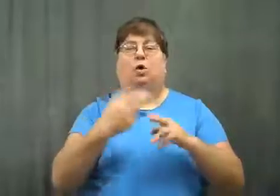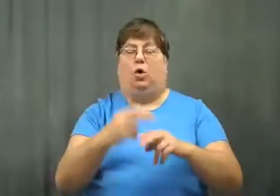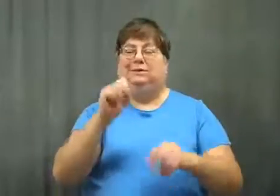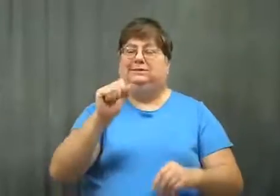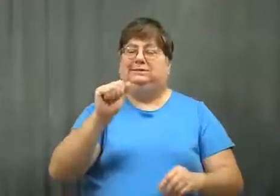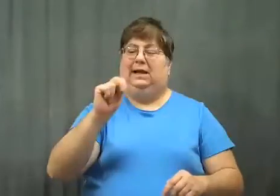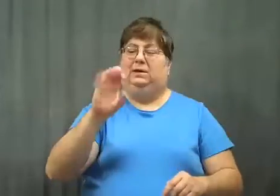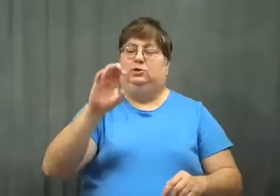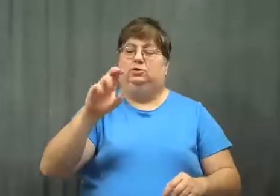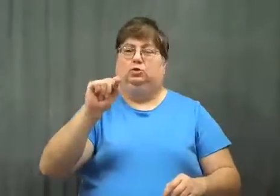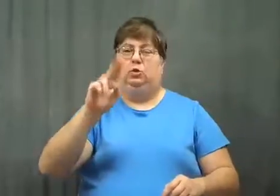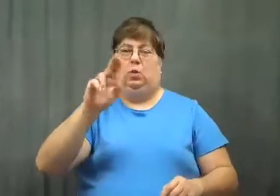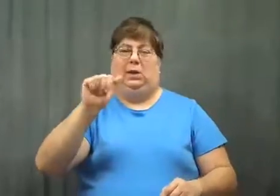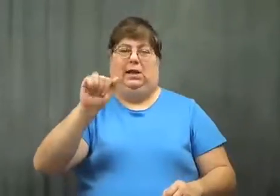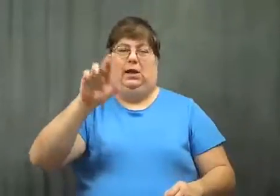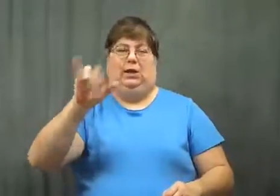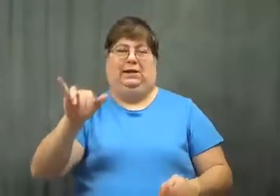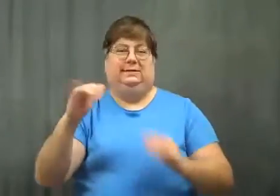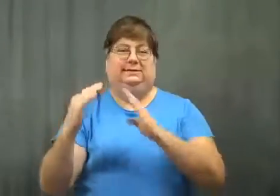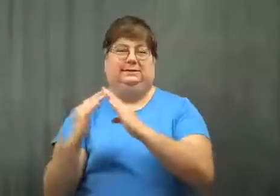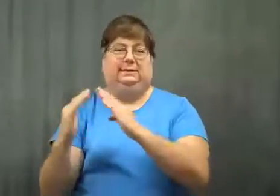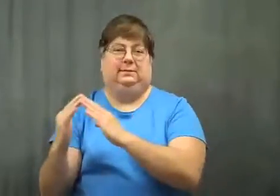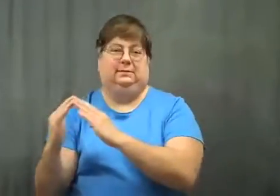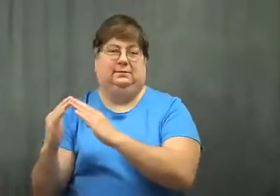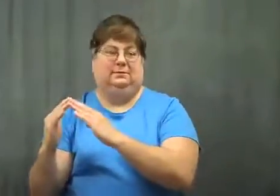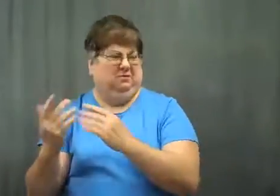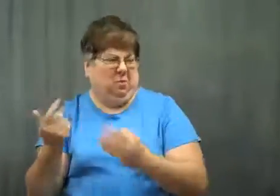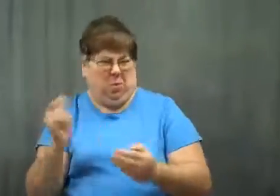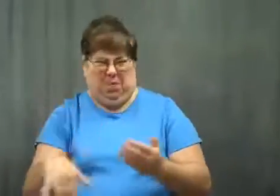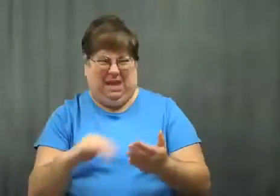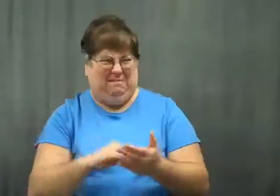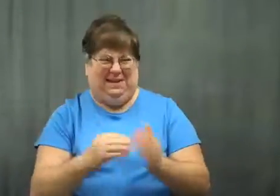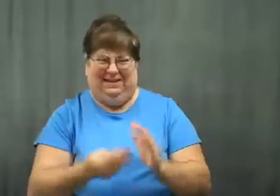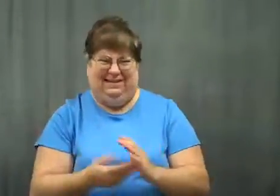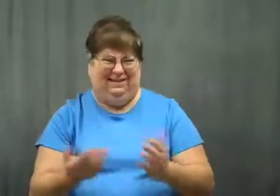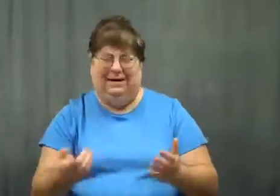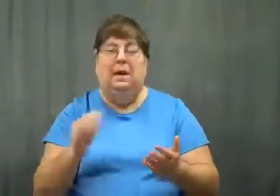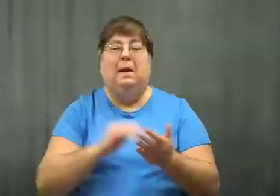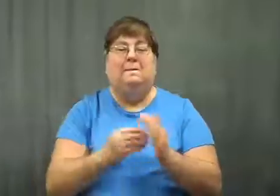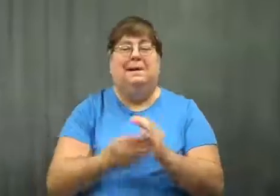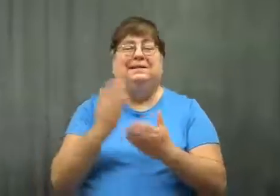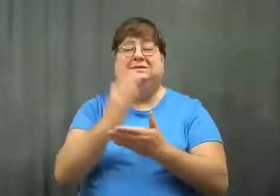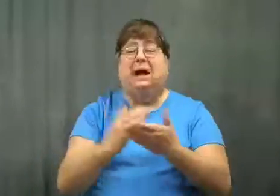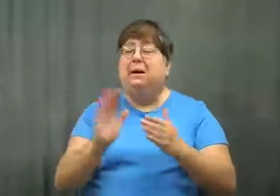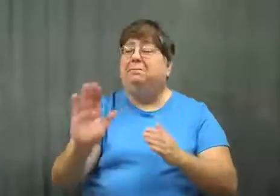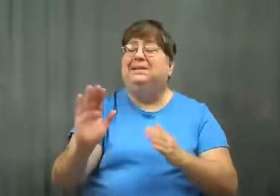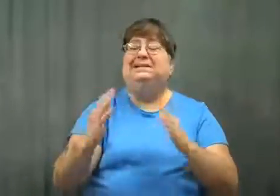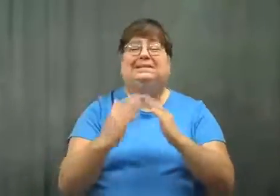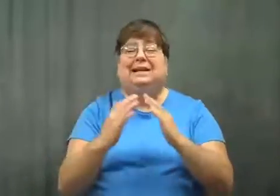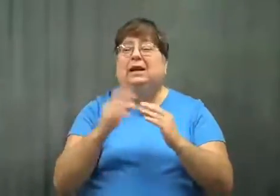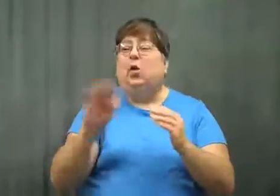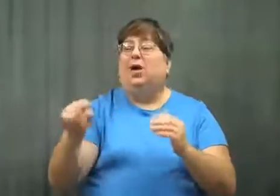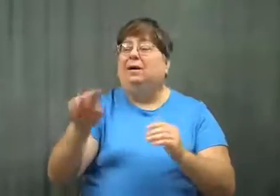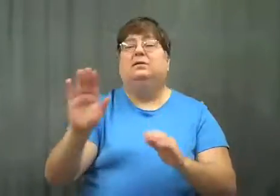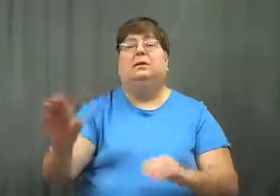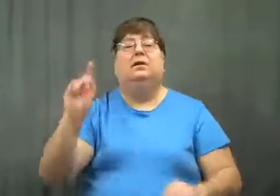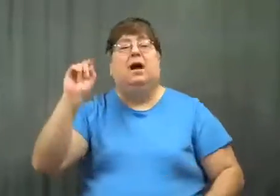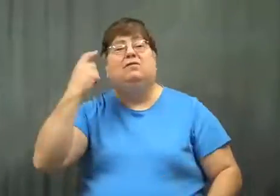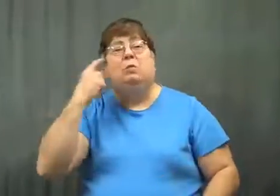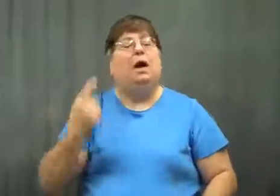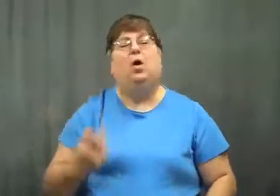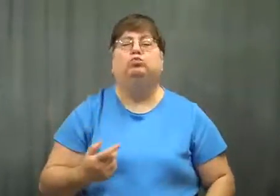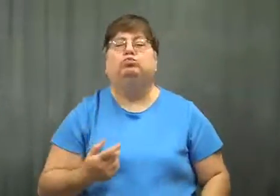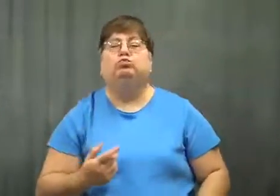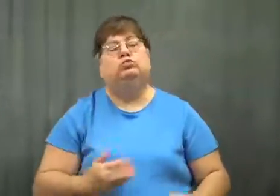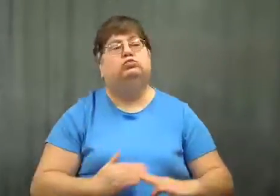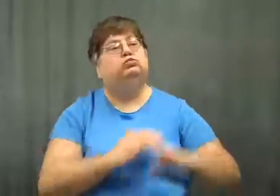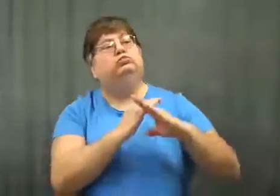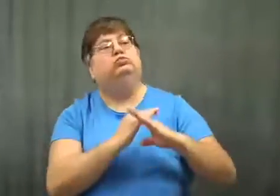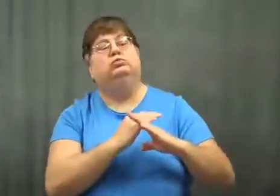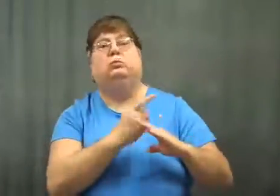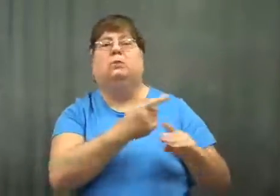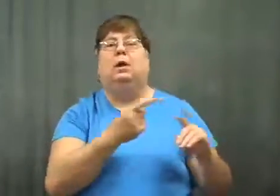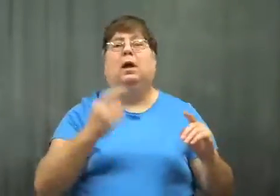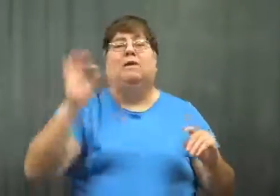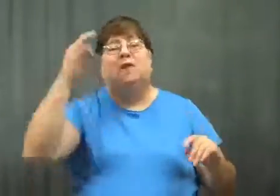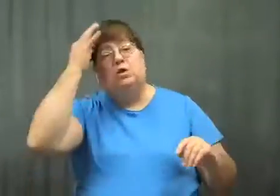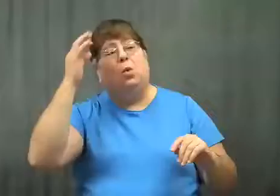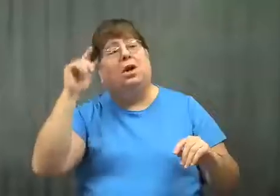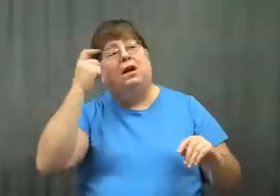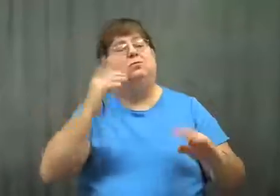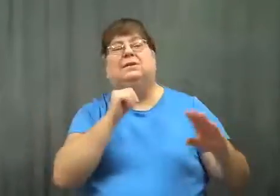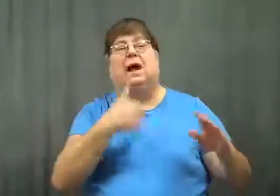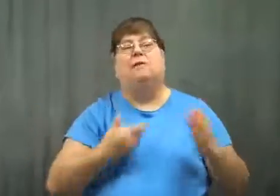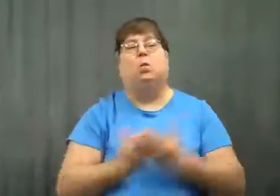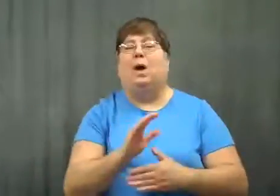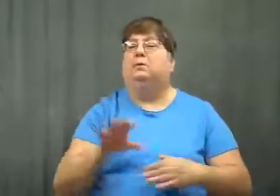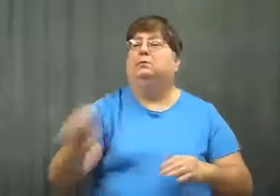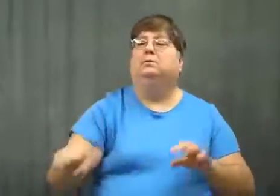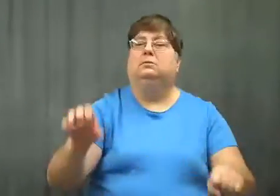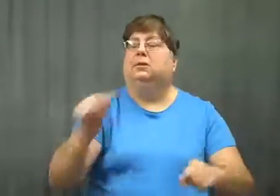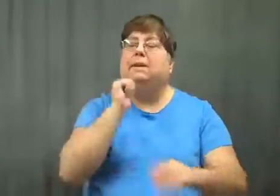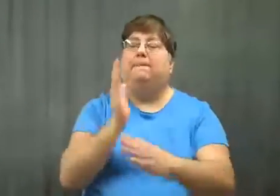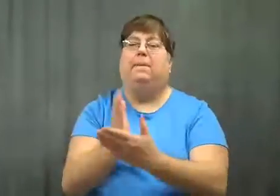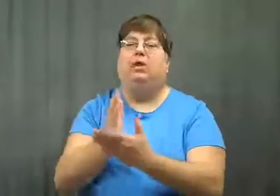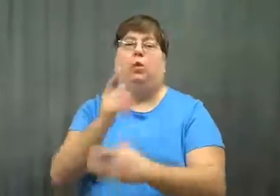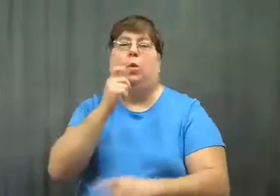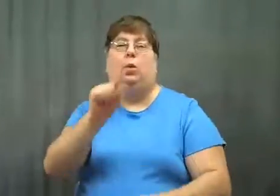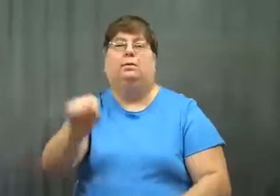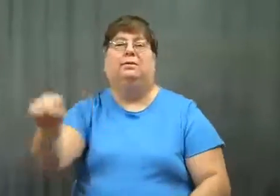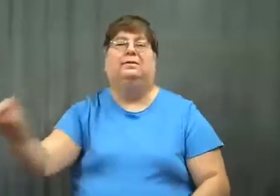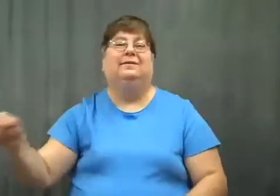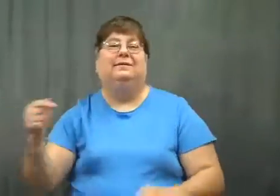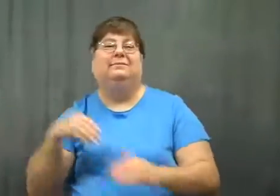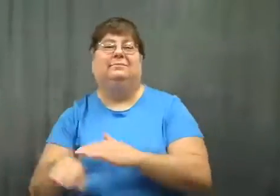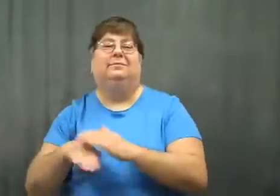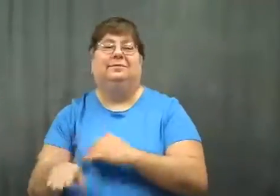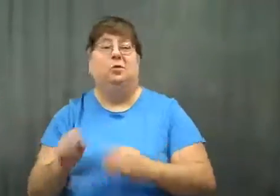“sanctuary cities”, where local laws preclude federal authorities from enforcing immigration laws.